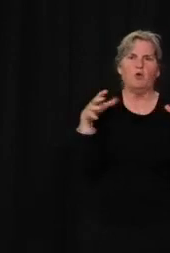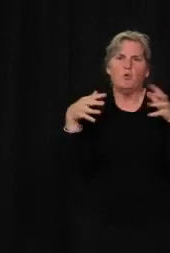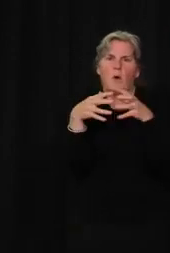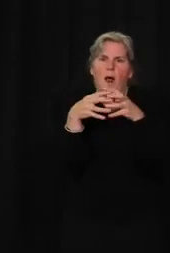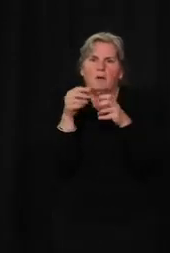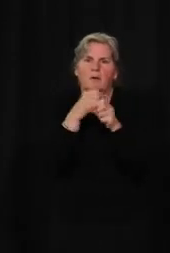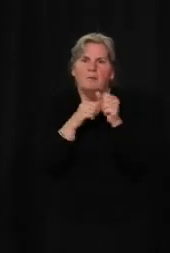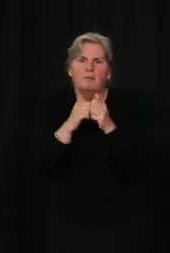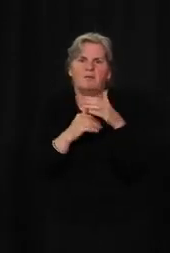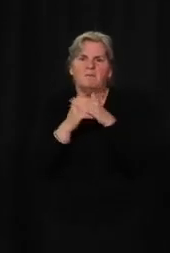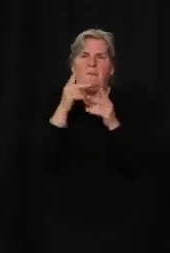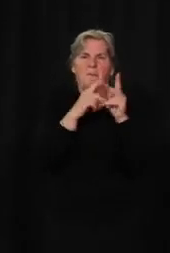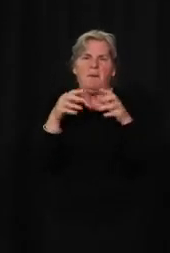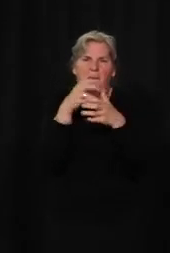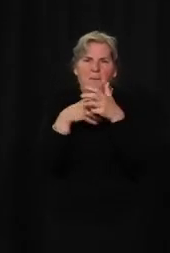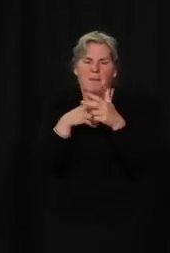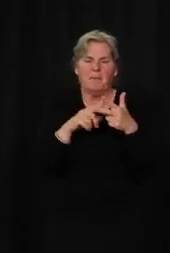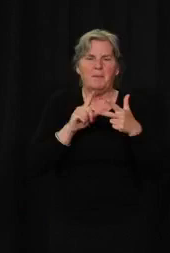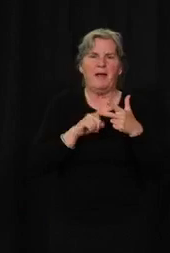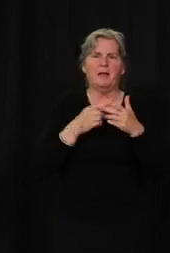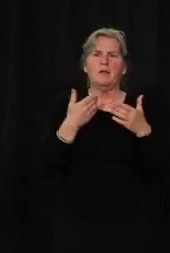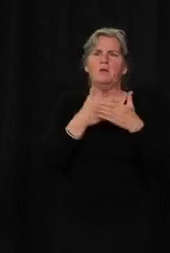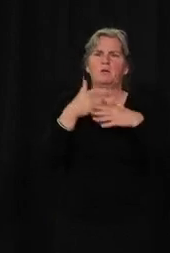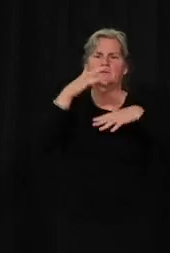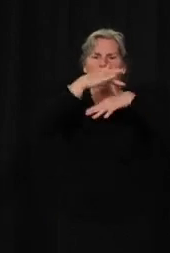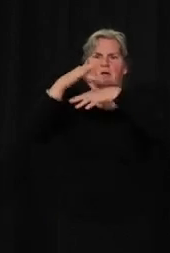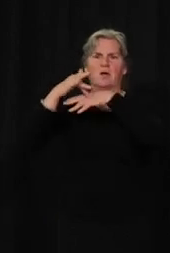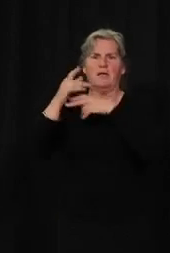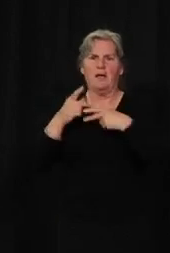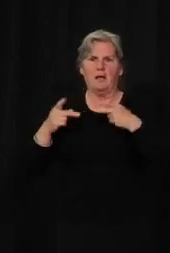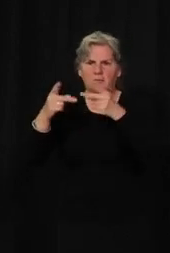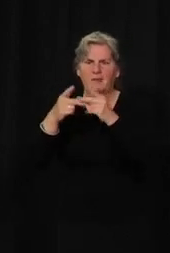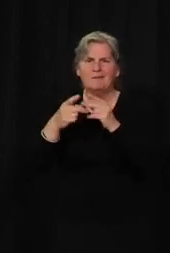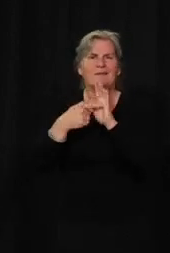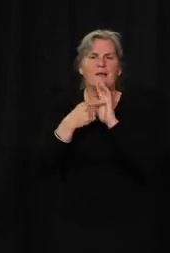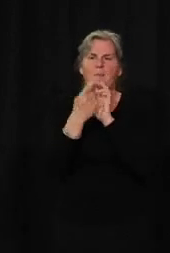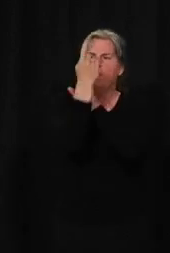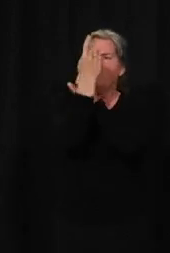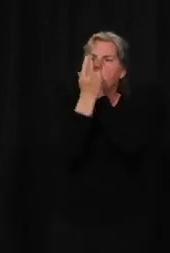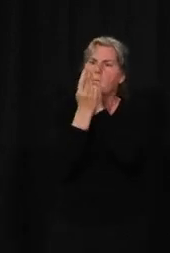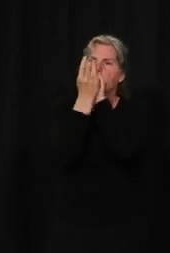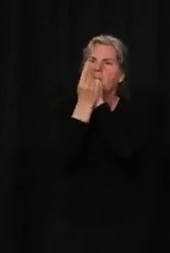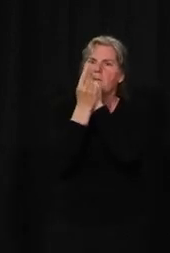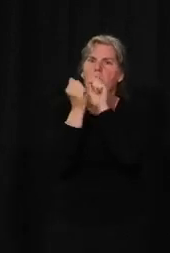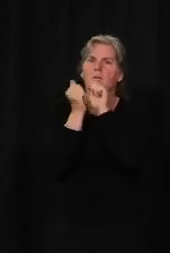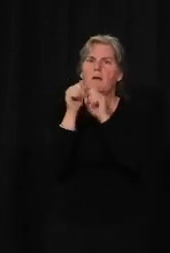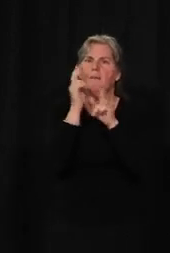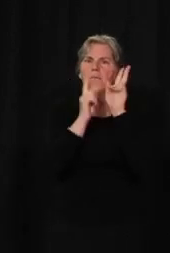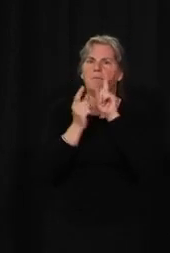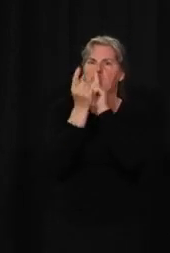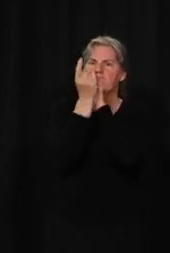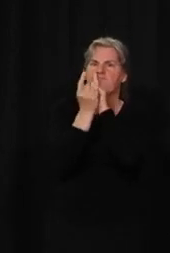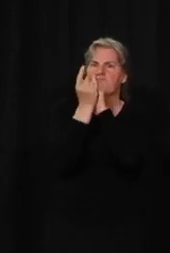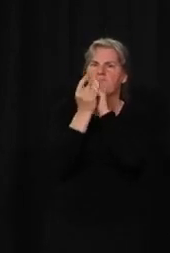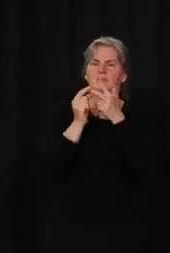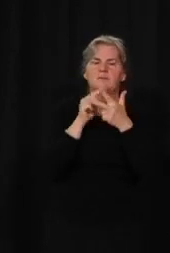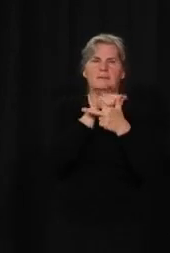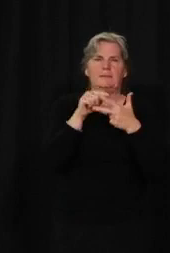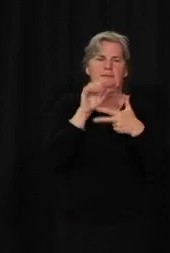groups of people, and close contact settings like one-on-one conversations.